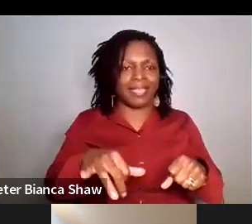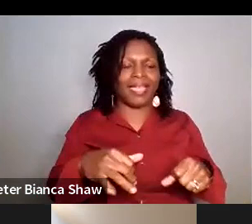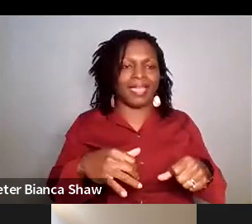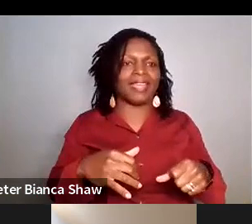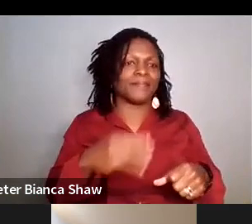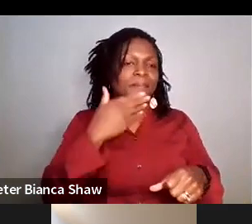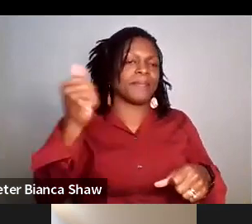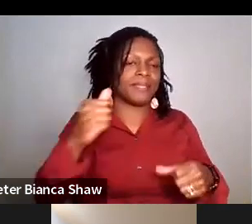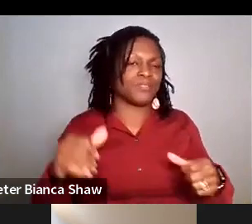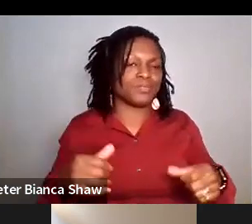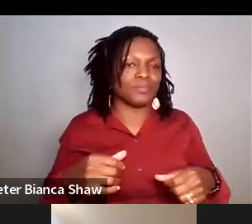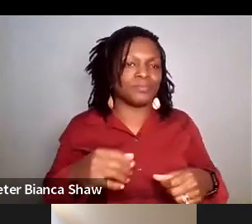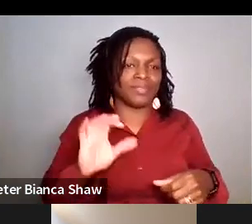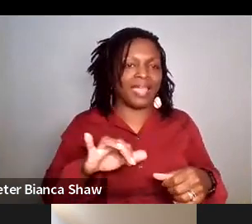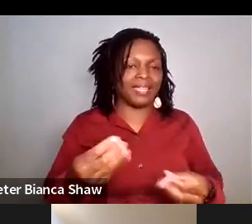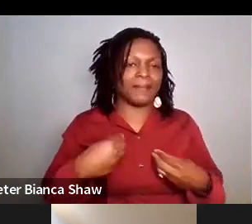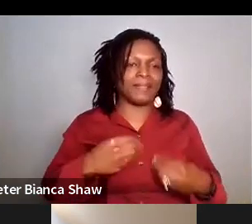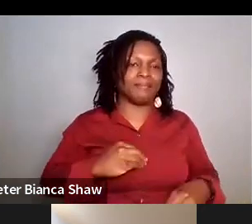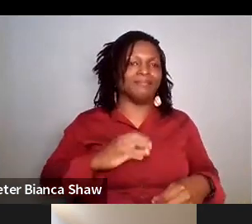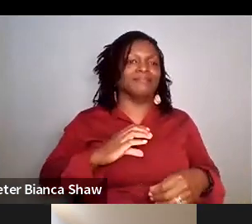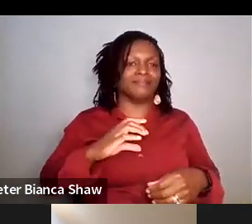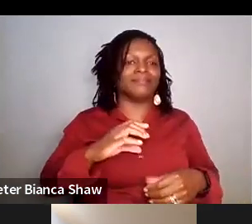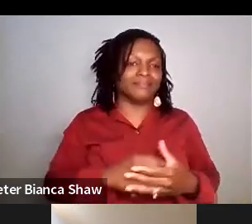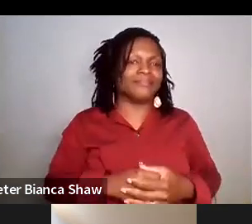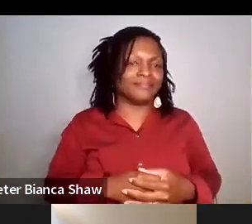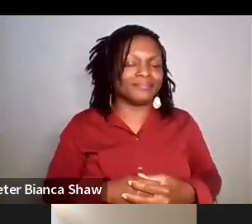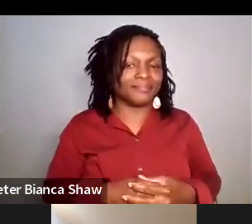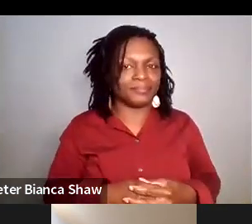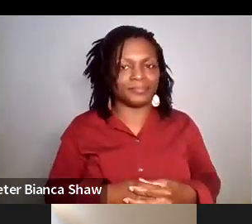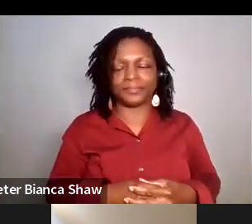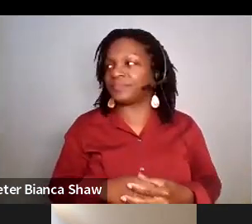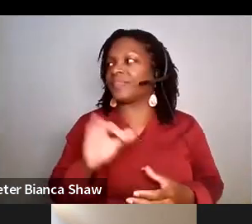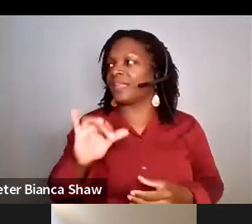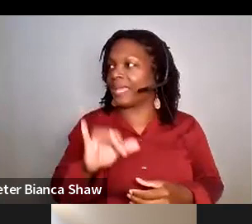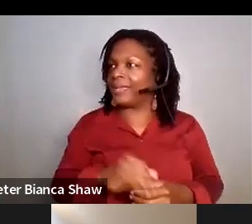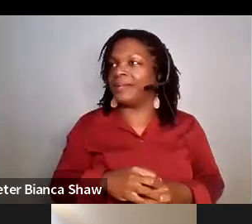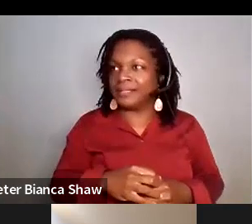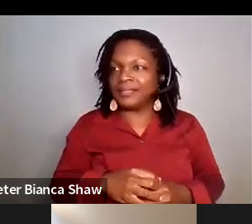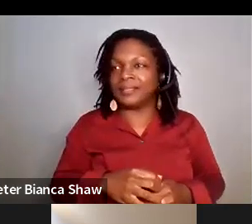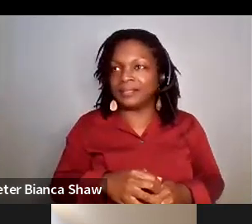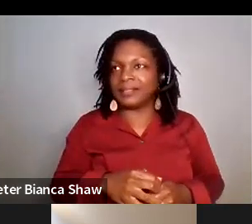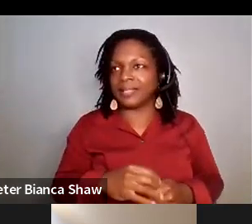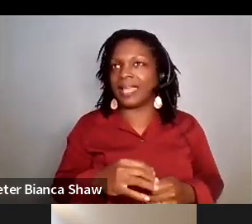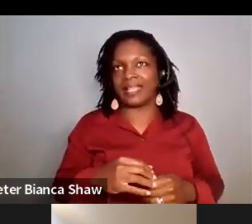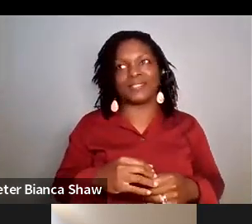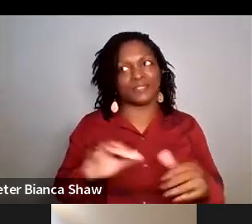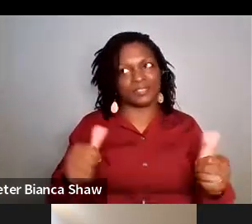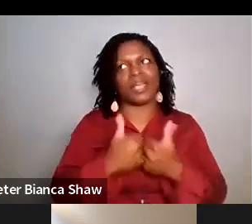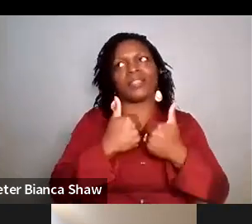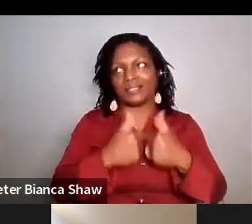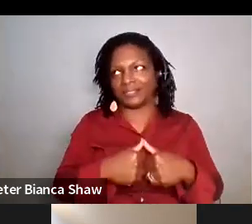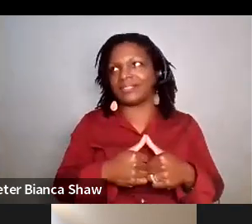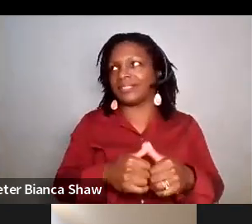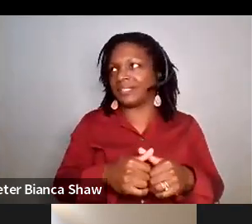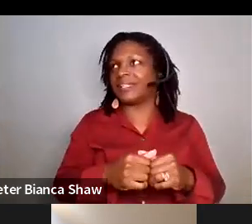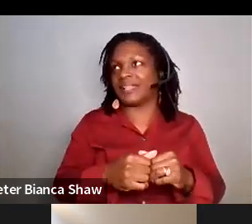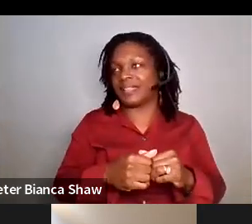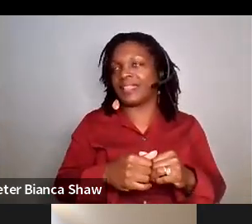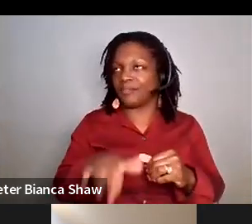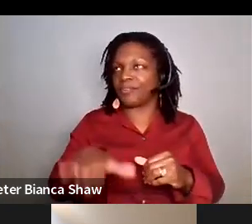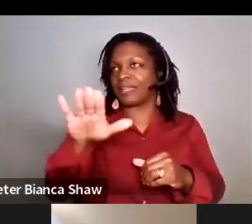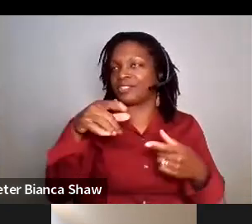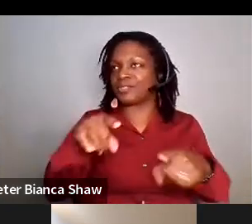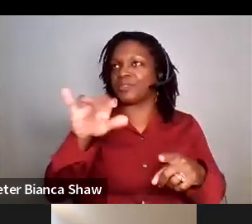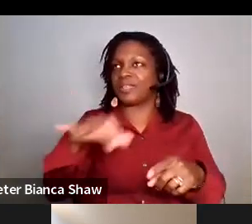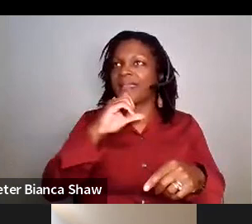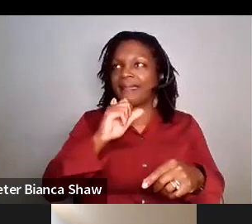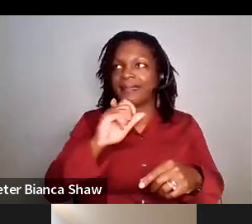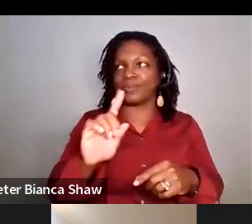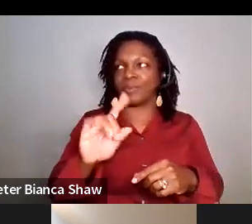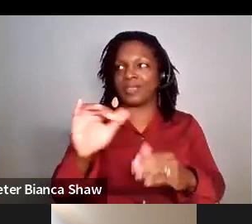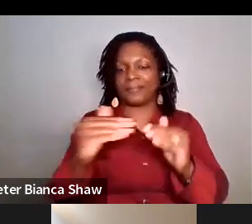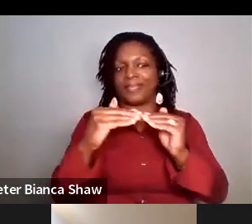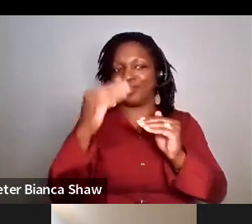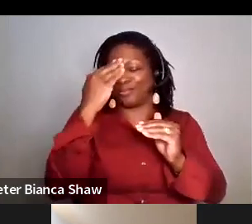It. It must be really challenging to be raising a child during that age where there appears opinions, you know matter so much, especially when you have that app.